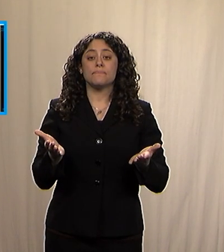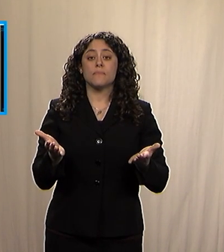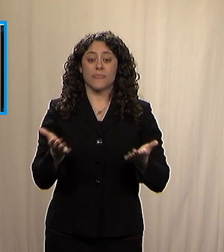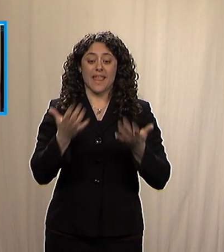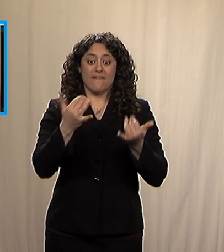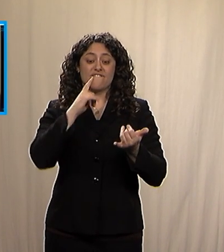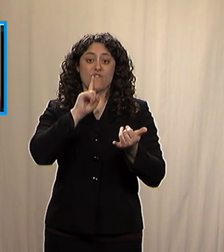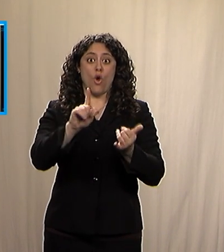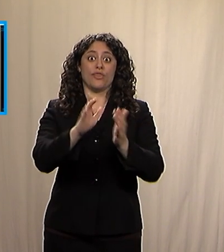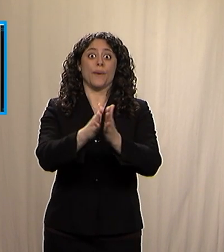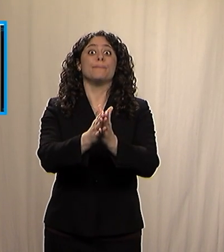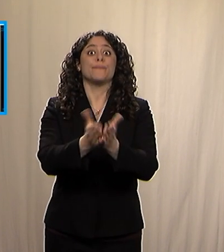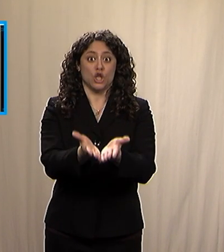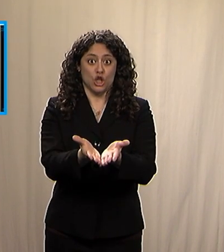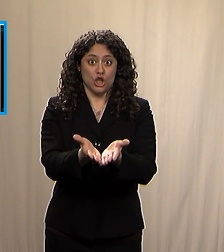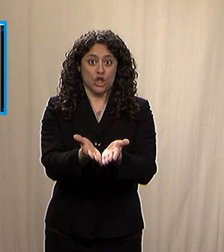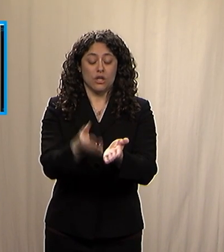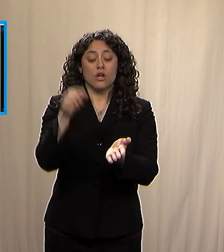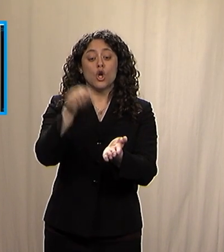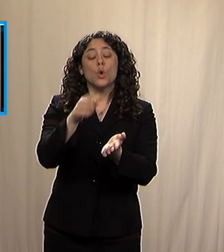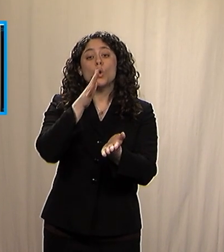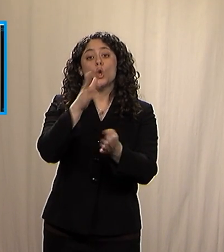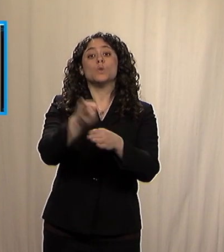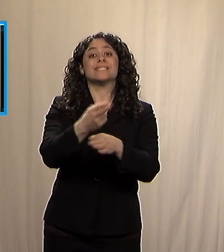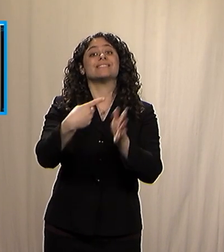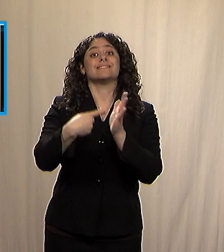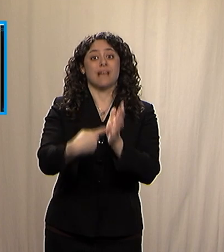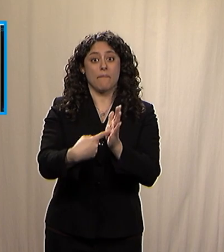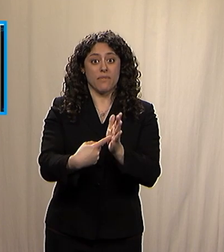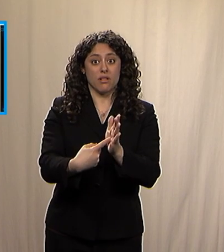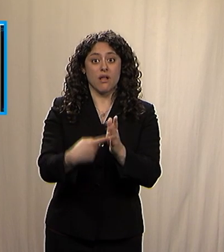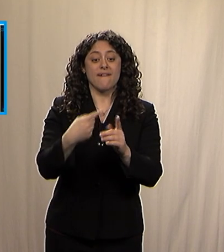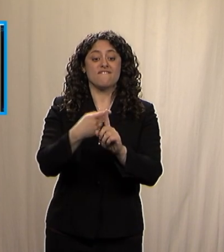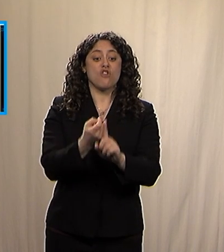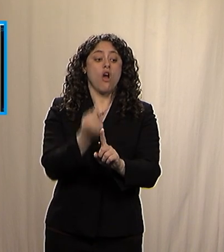for the book is actually using some examples from the interpreting literature that have been looked at